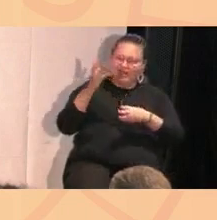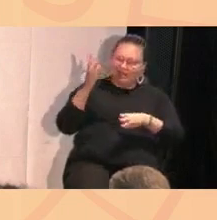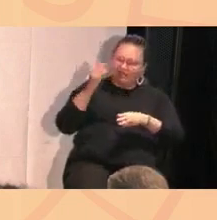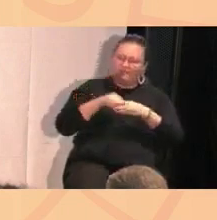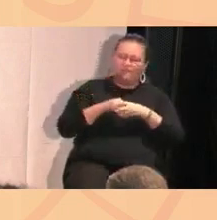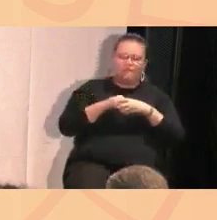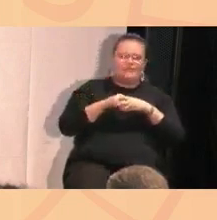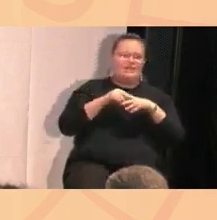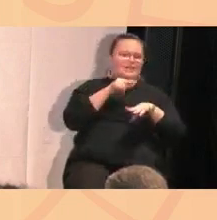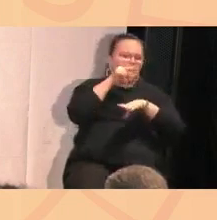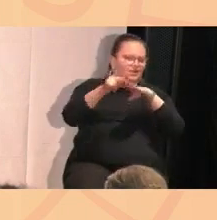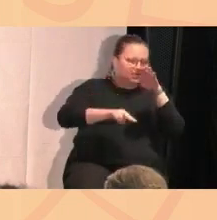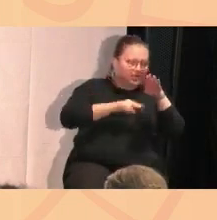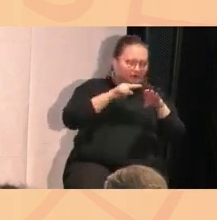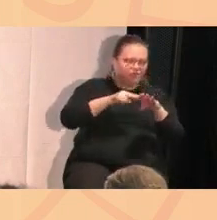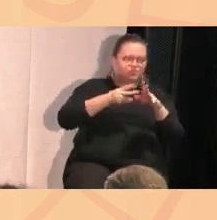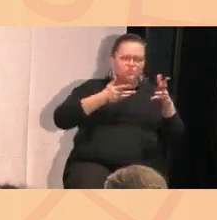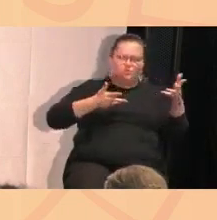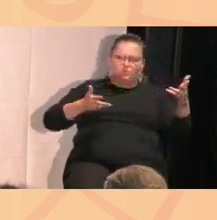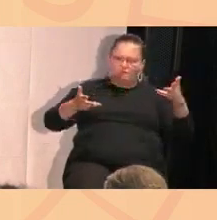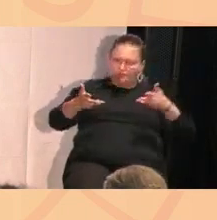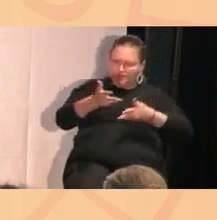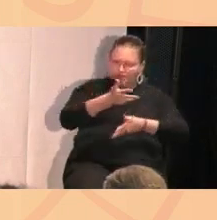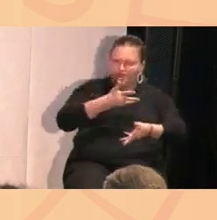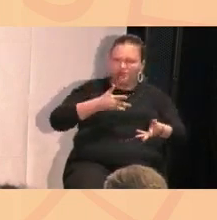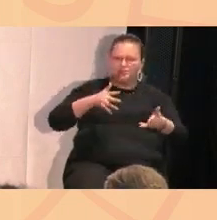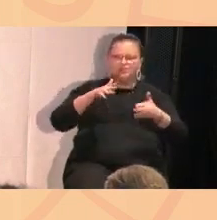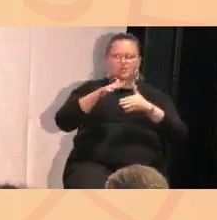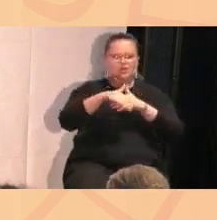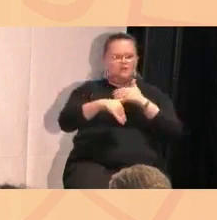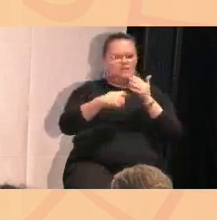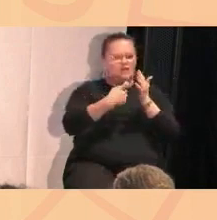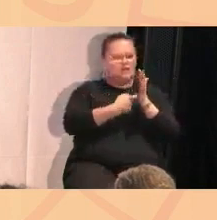And Aboriginal people now read, write, publish,